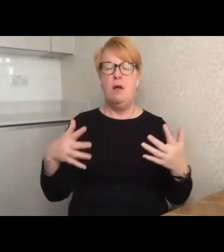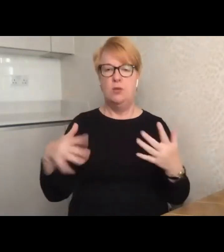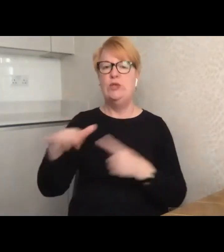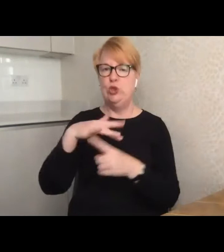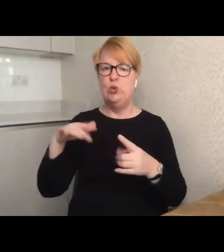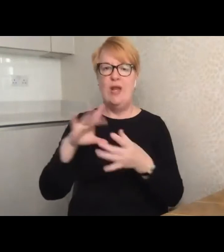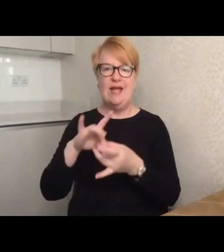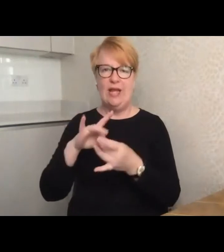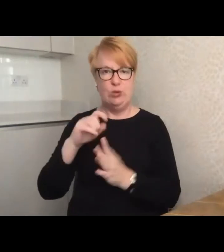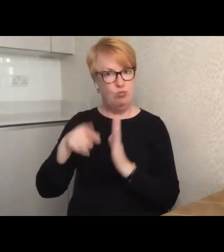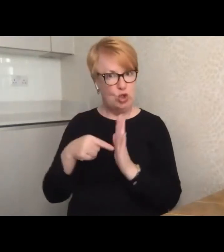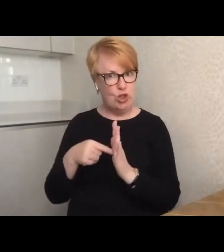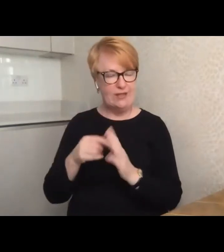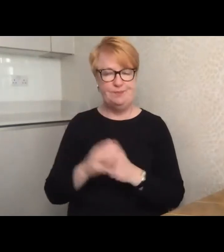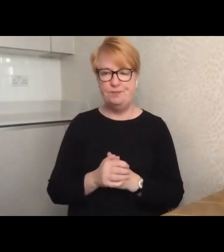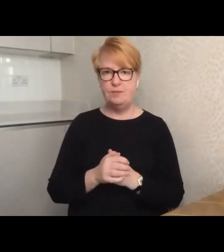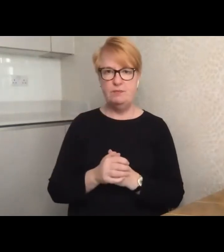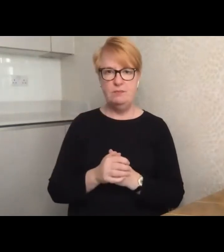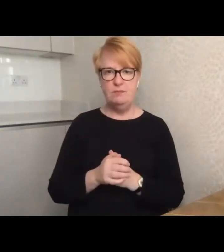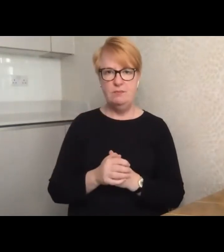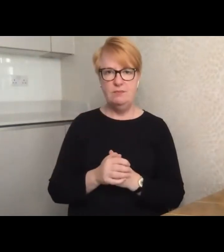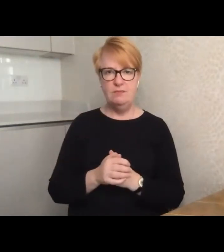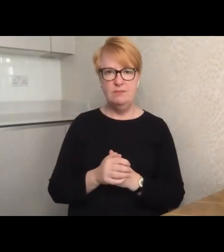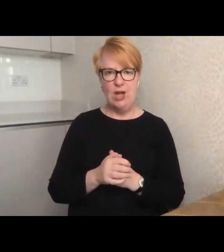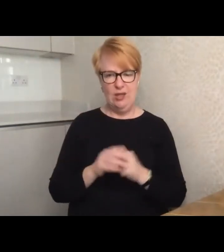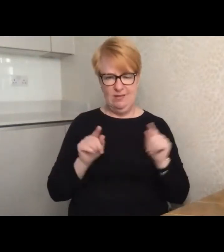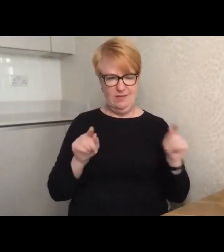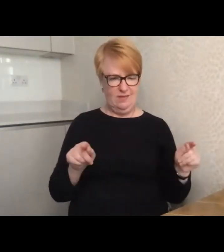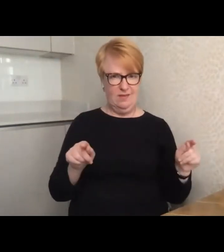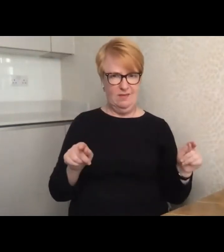How can how can these two methodologies be married to affect social change?